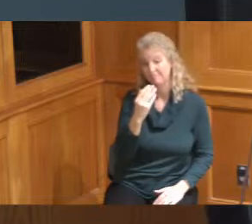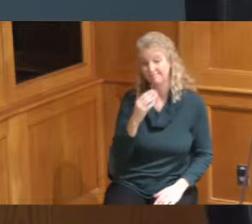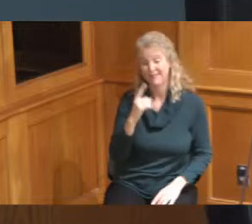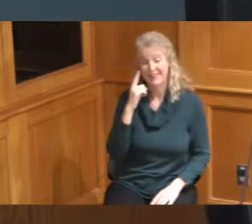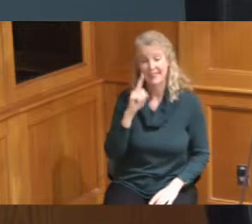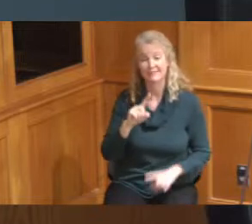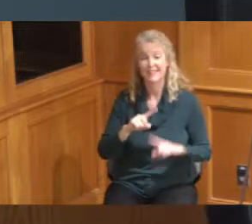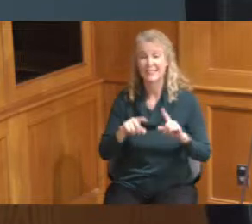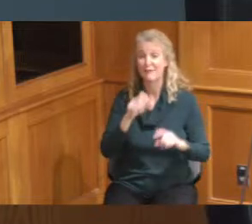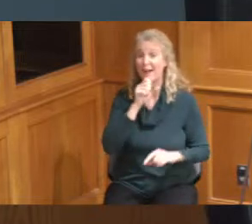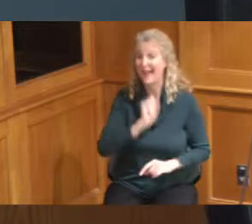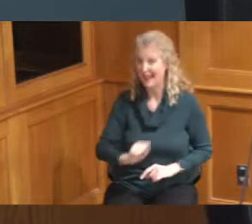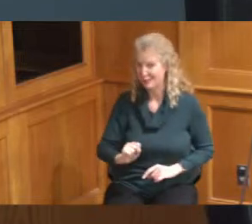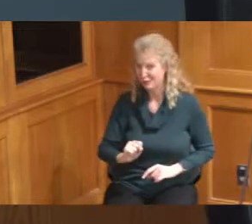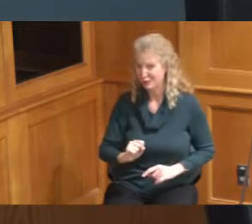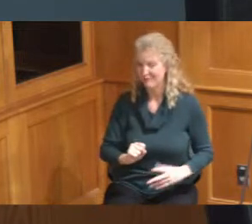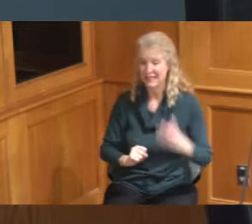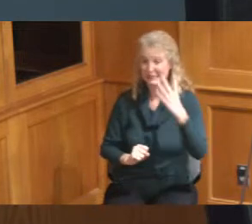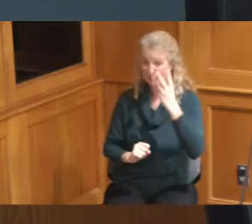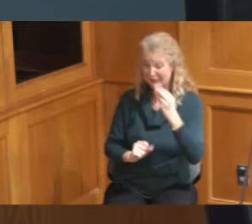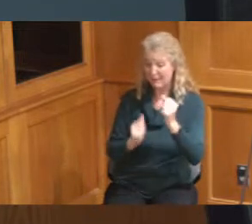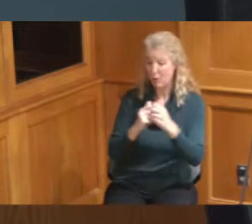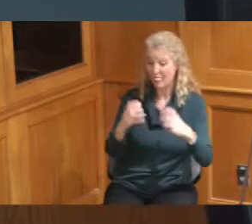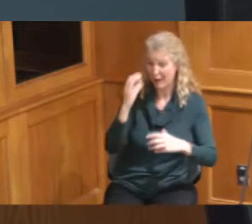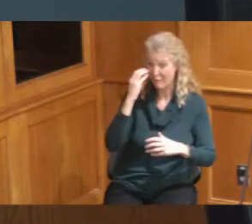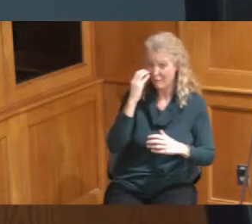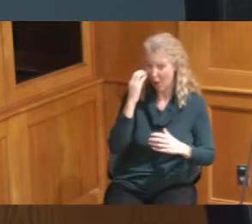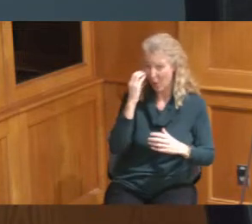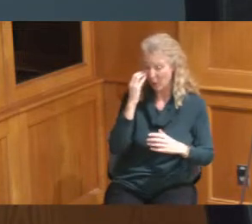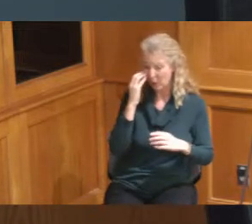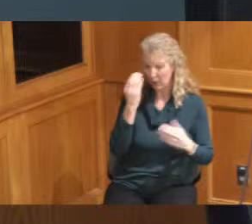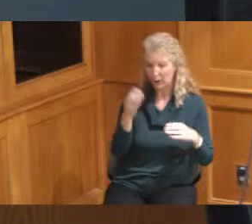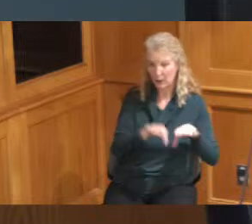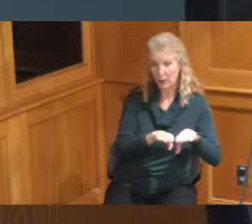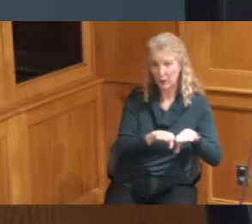than myself and so it'll be really important to make sure that we're not dismissing the needs